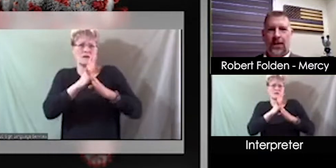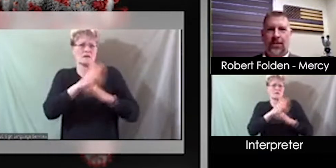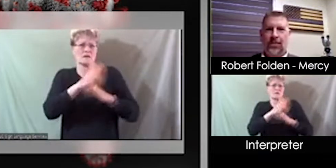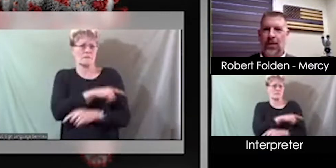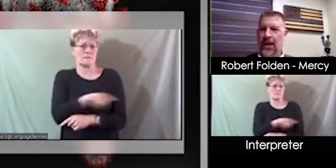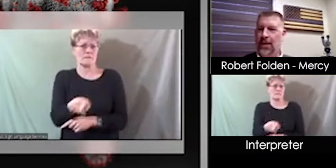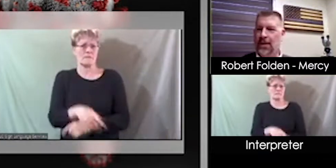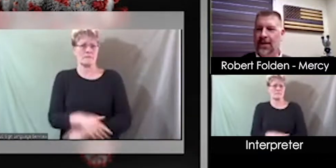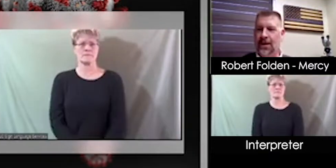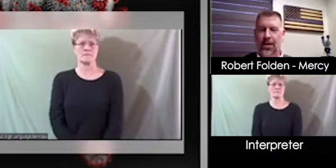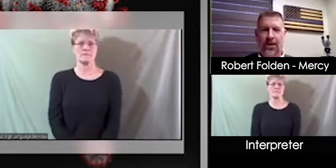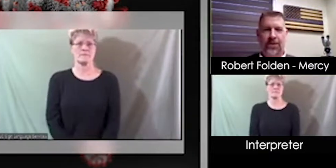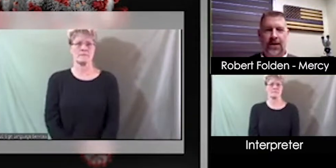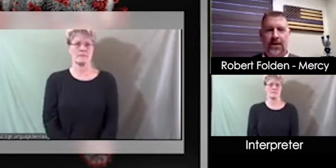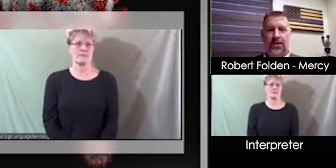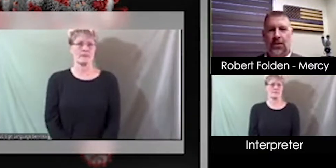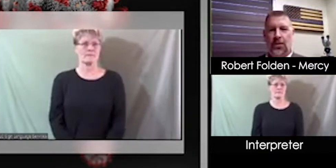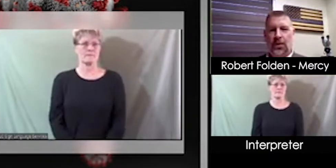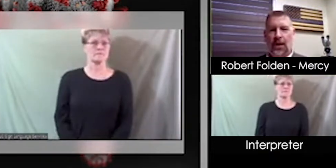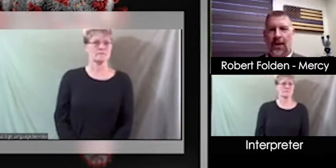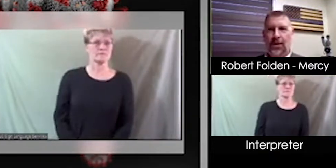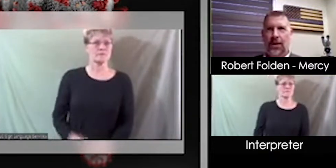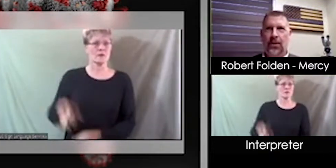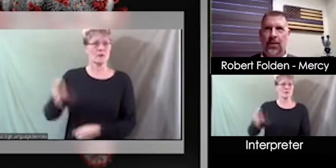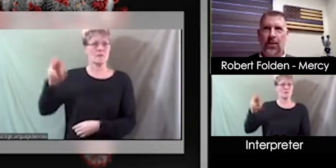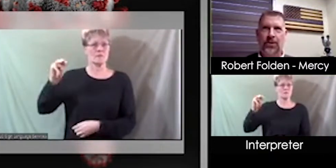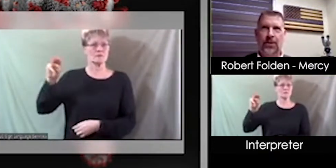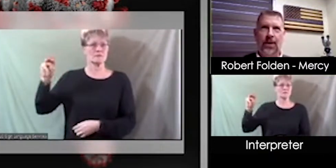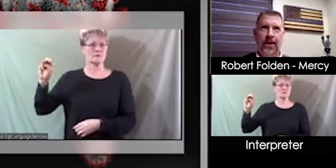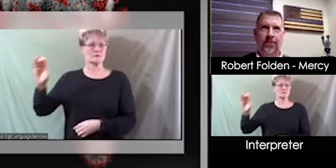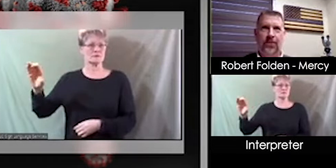If it's okay I'll kick that one off Donnie. So I know here at Mercy Redding